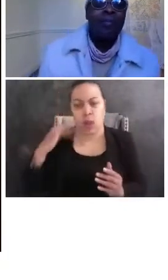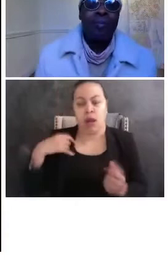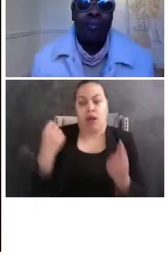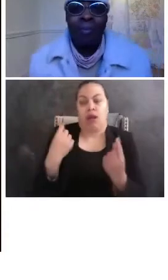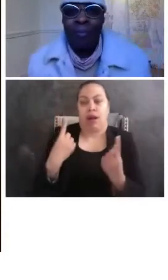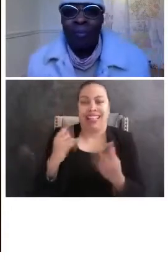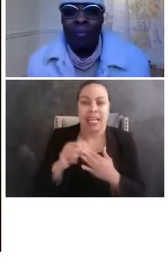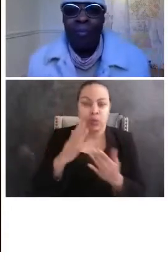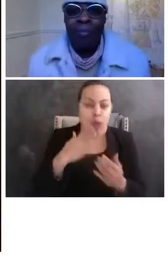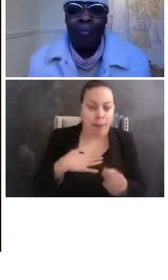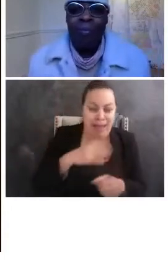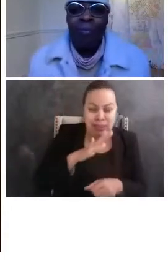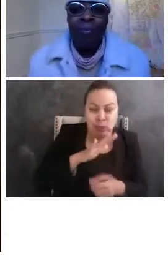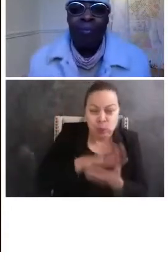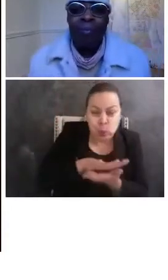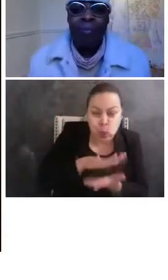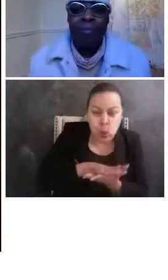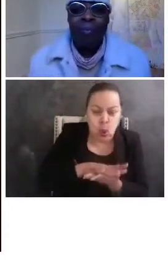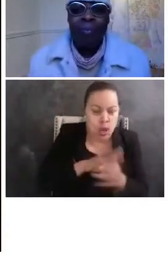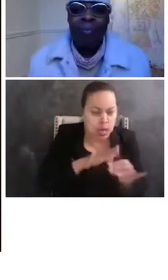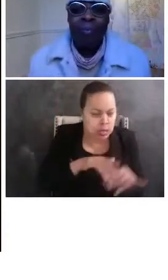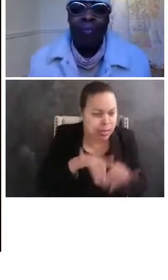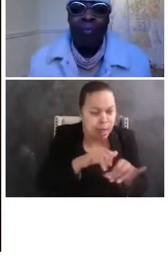stores are where they are.